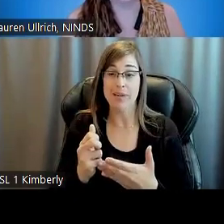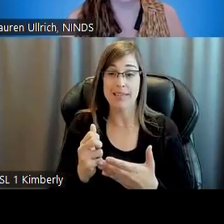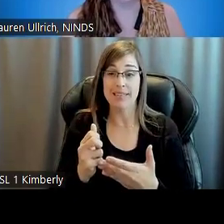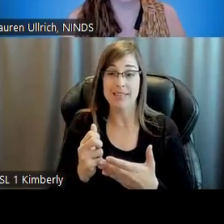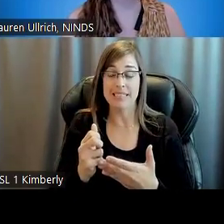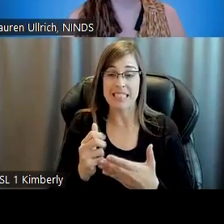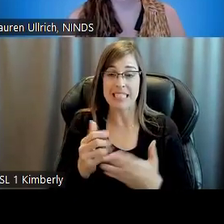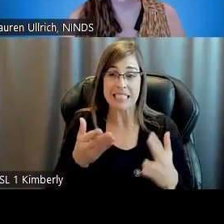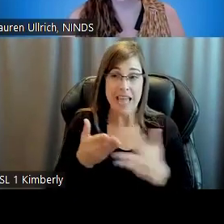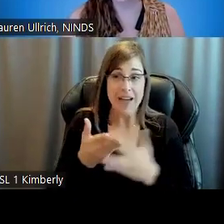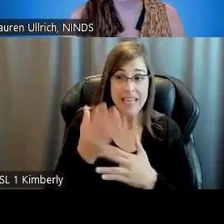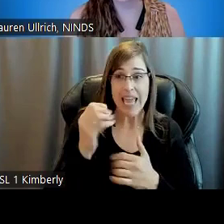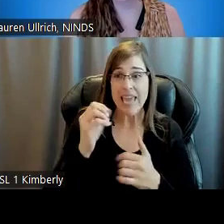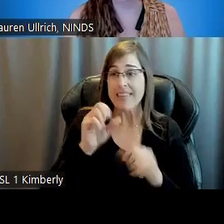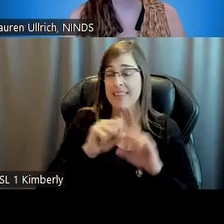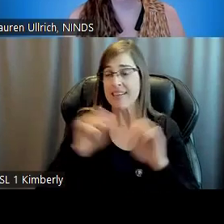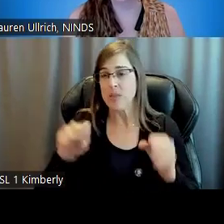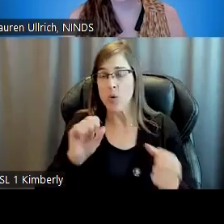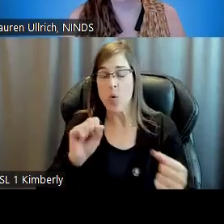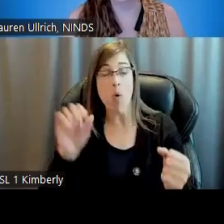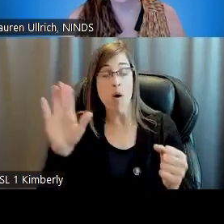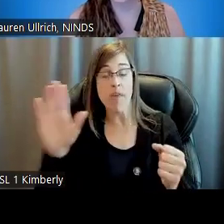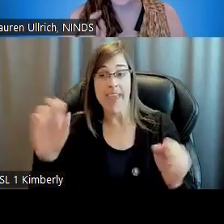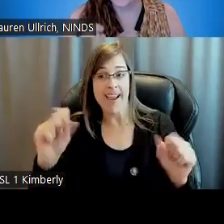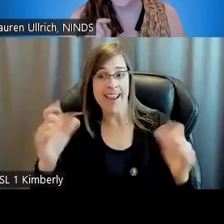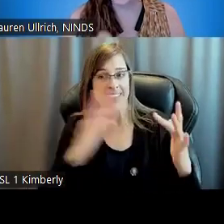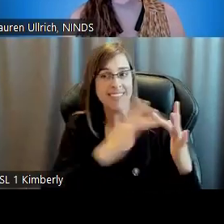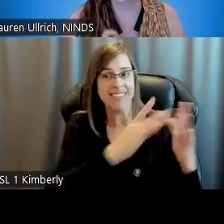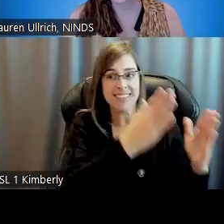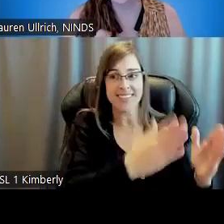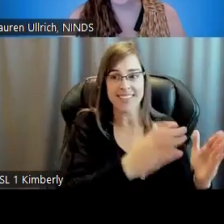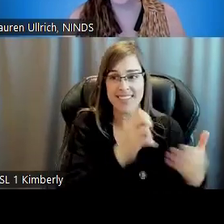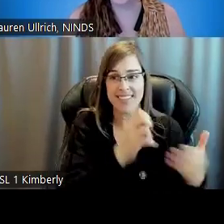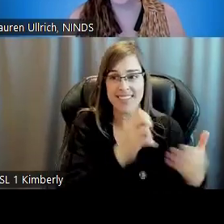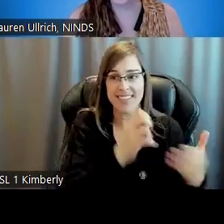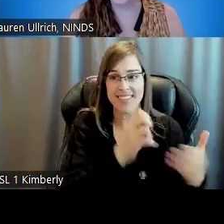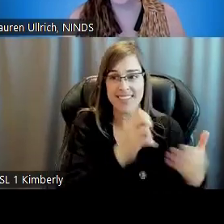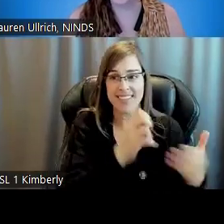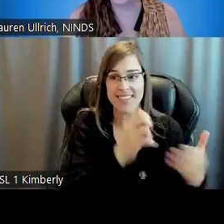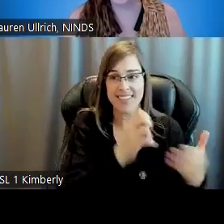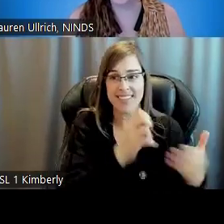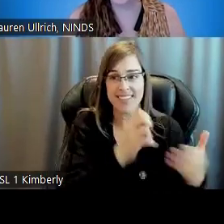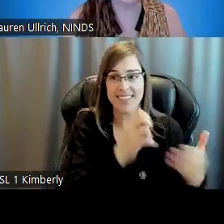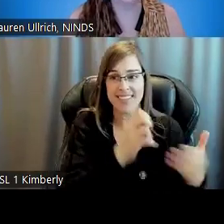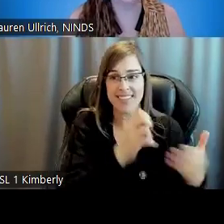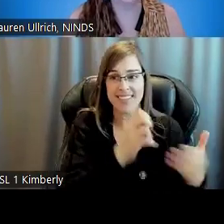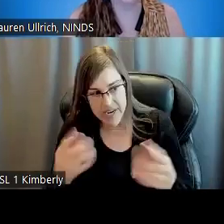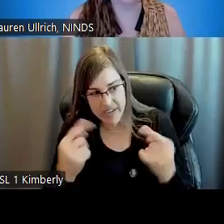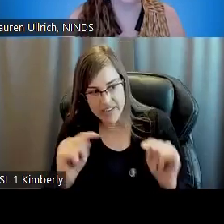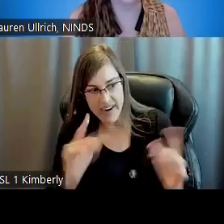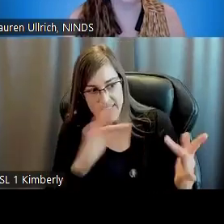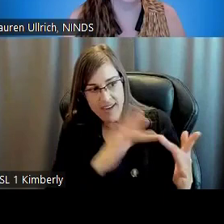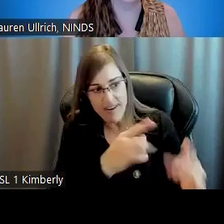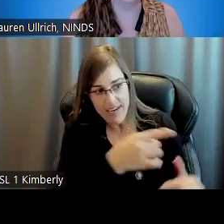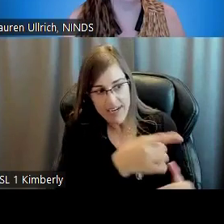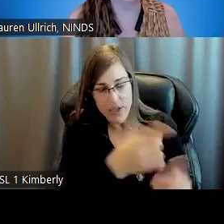they might be able to reach out to the person and sort of poke them and say, "Hey, this person is trying to get in contact with you."